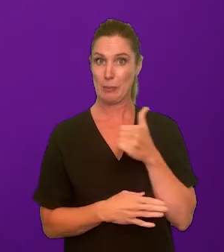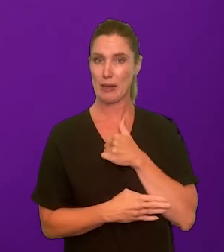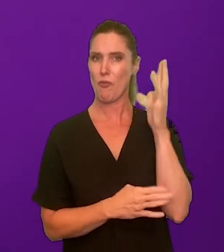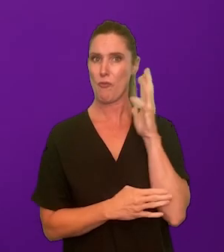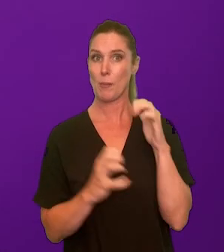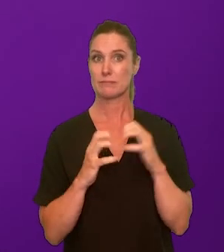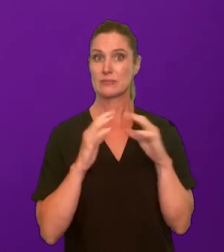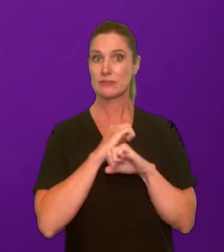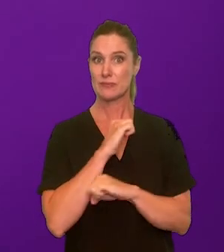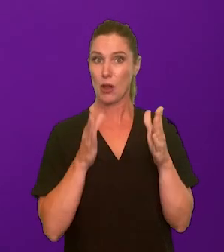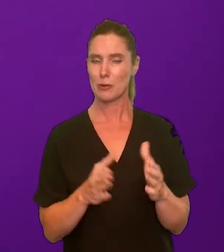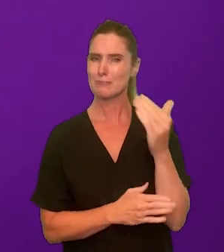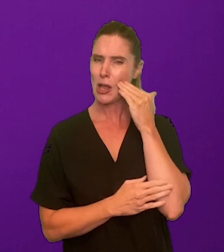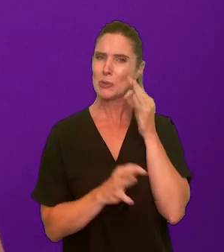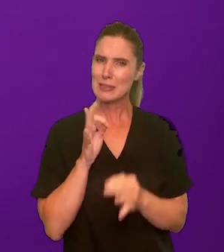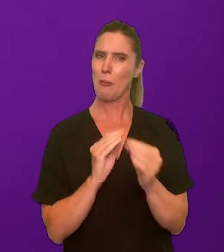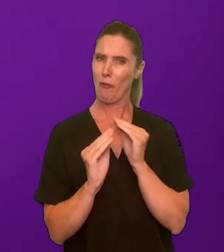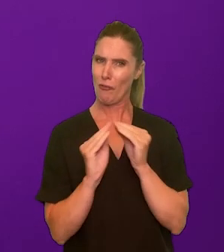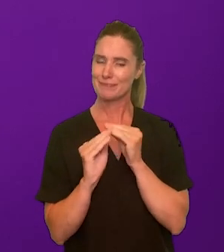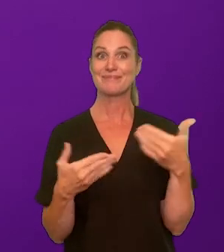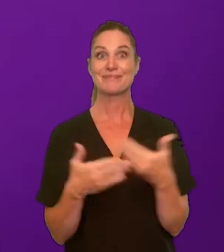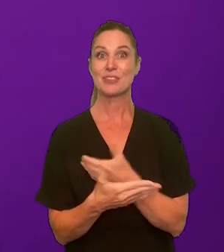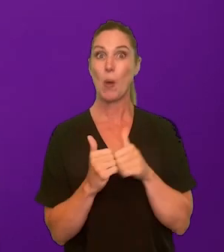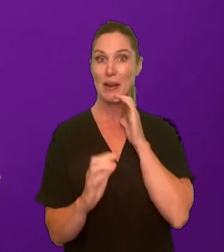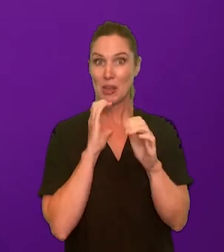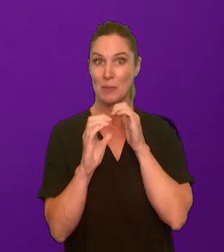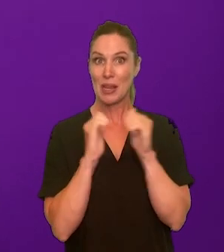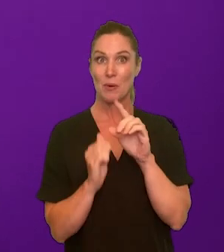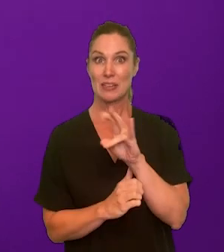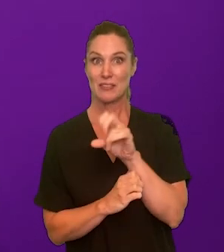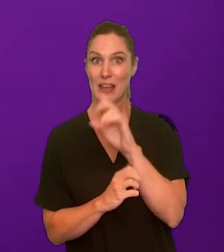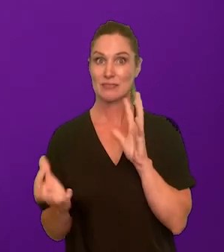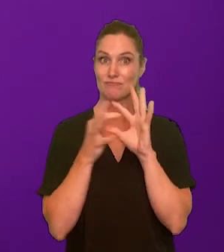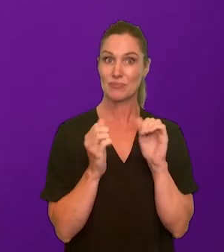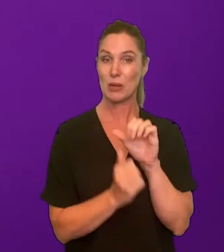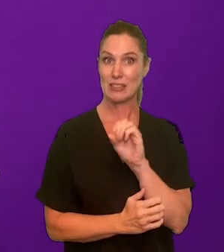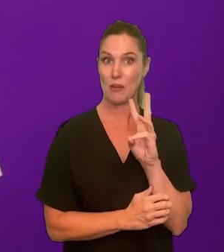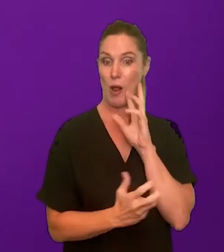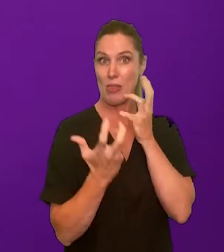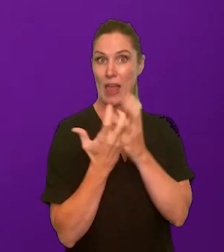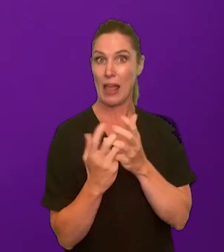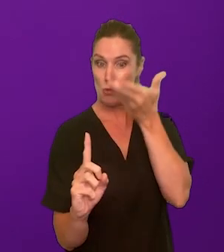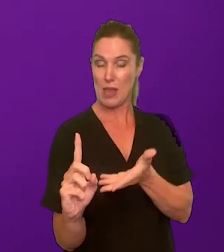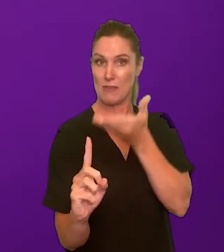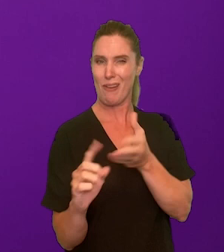I knew there had to be a simple fix for this, a new way to communicate with devices and software that adapt to the individual rather than pushing them to depend on hardware